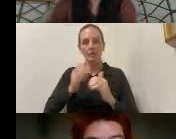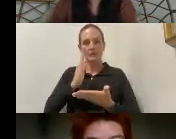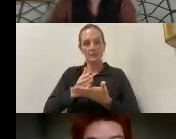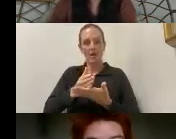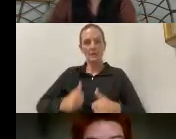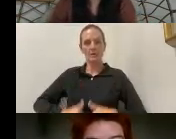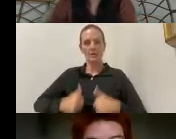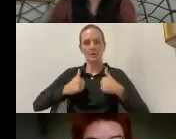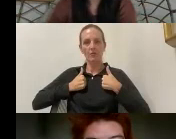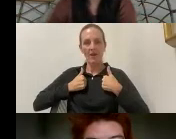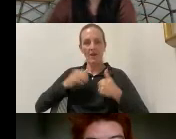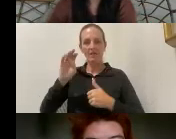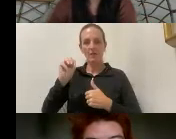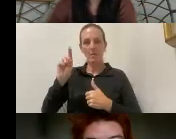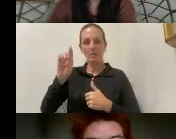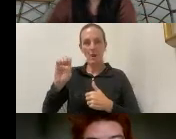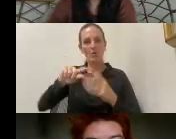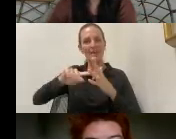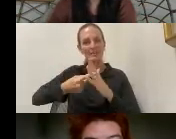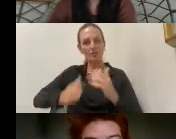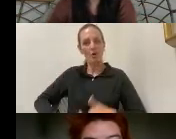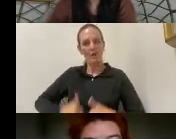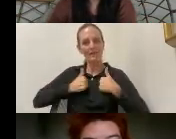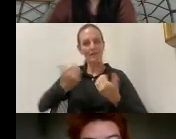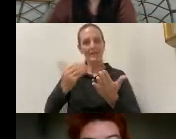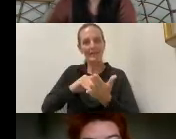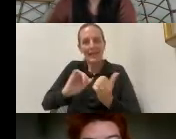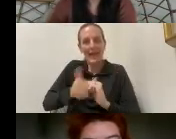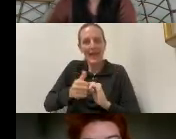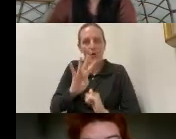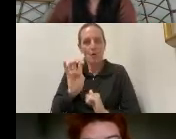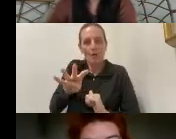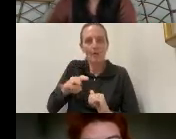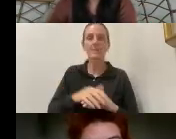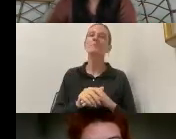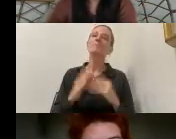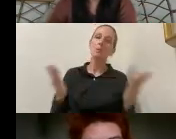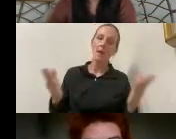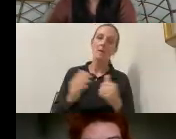So it's time to reconnect with yourself, and this is much easier said than done, but here